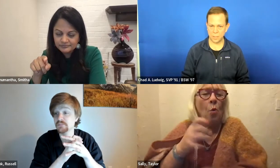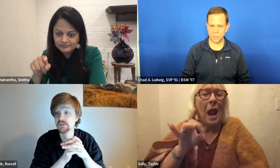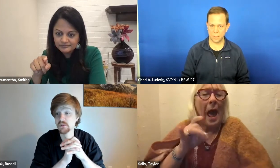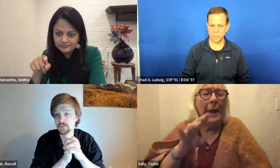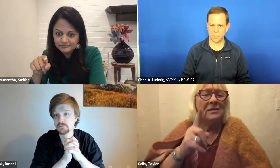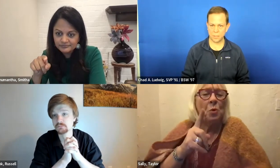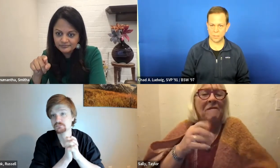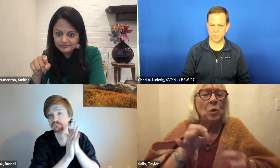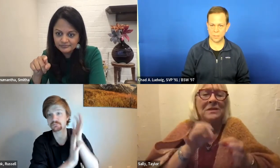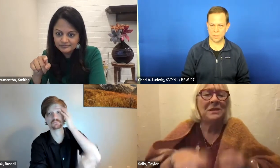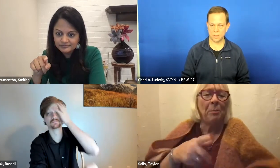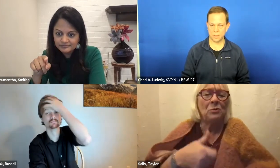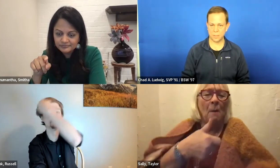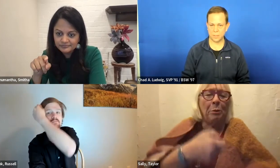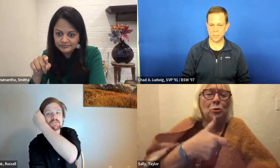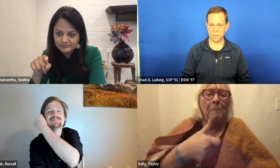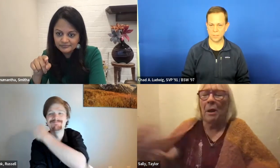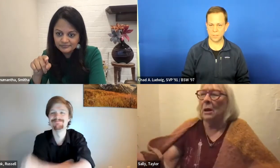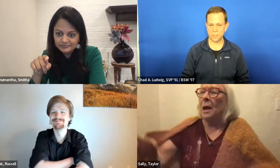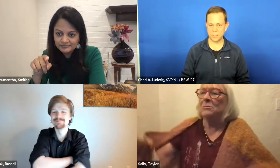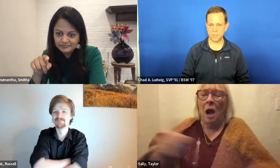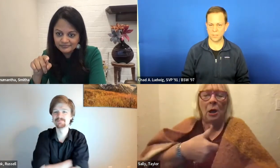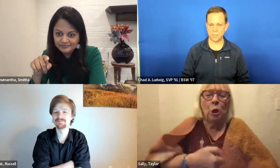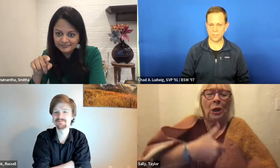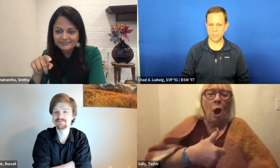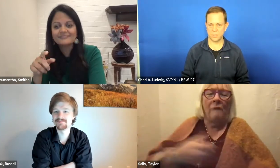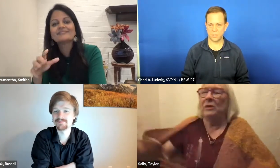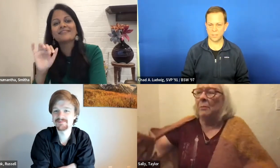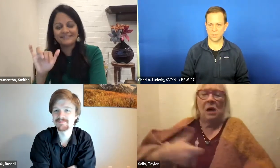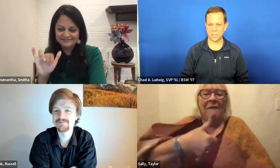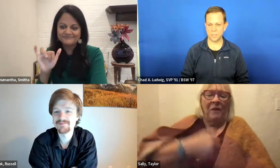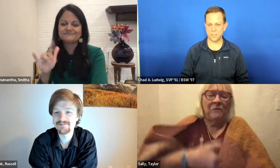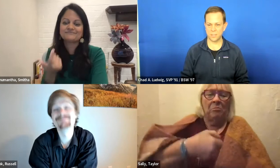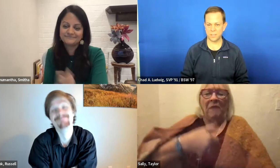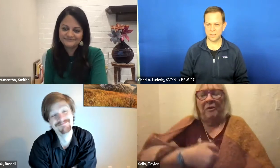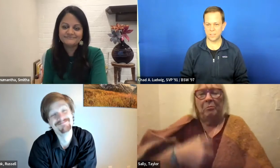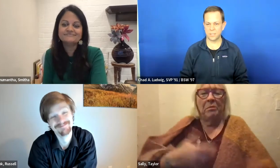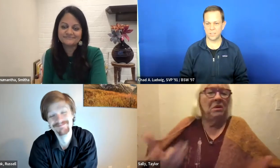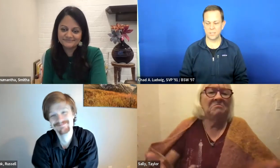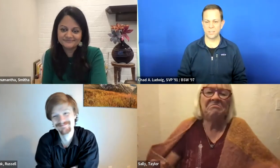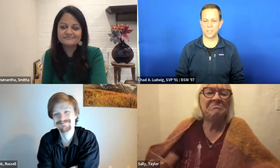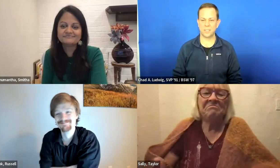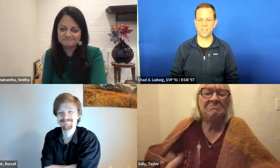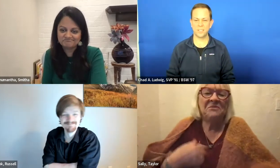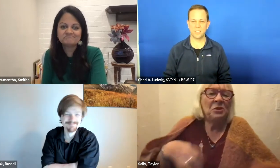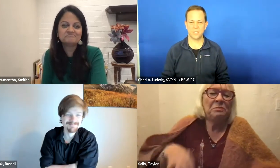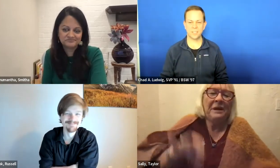Yeah. Paul did make his own lights, you know, just a simple, "push of a button" type thing. You know, he'd constantly pushing it on and off,